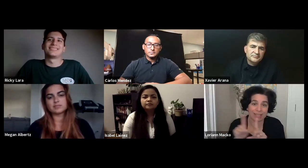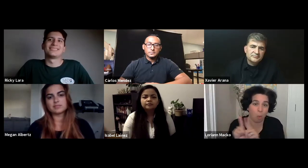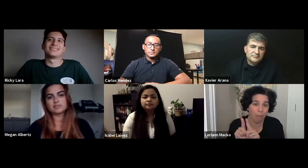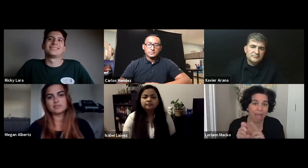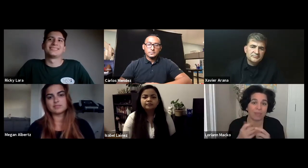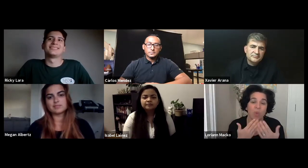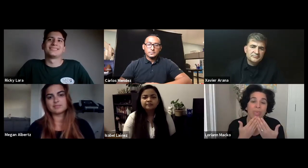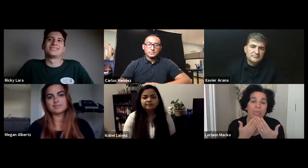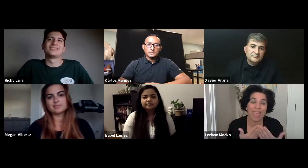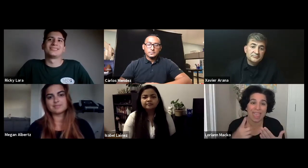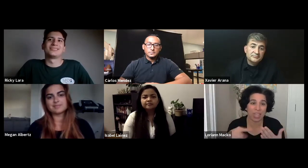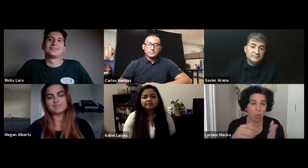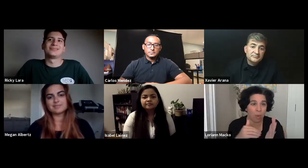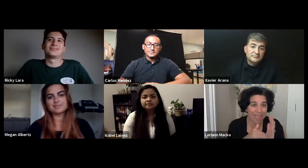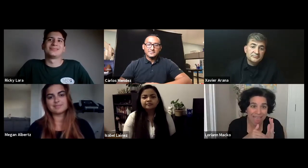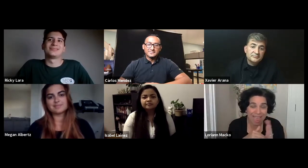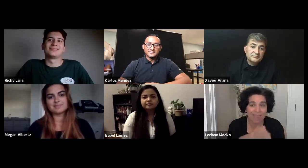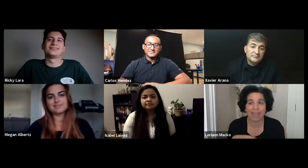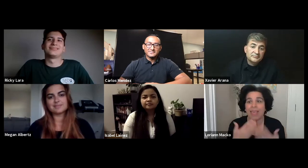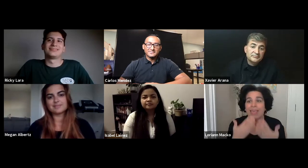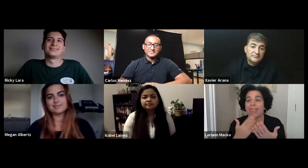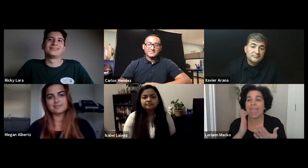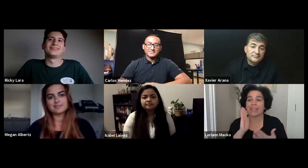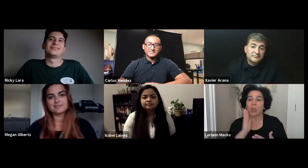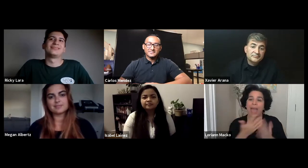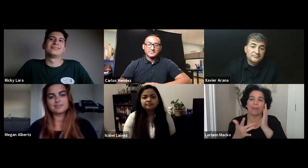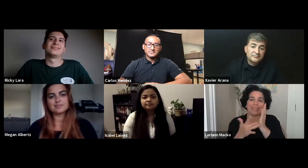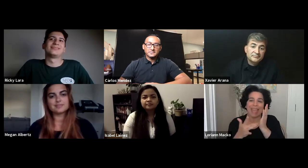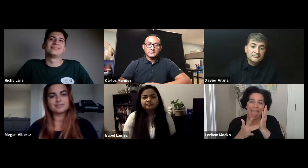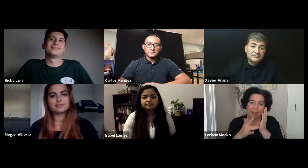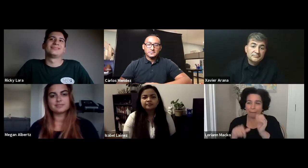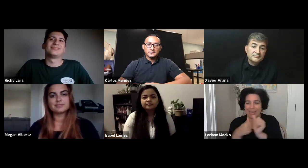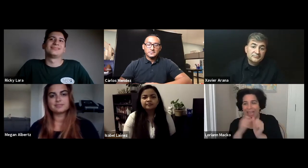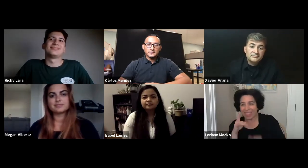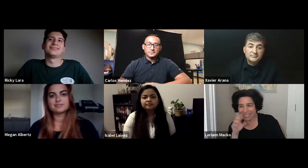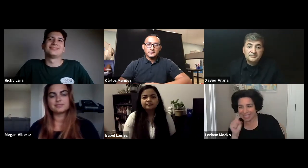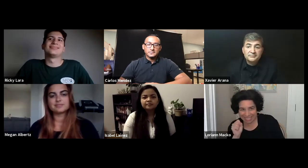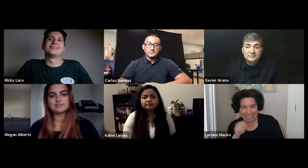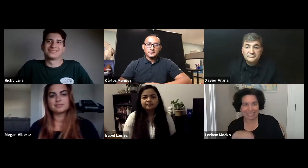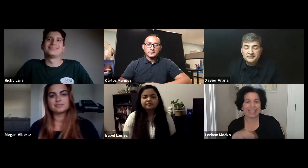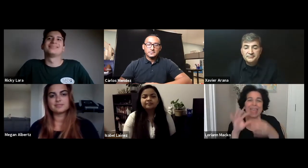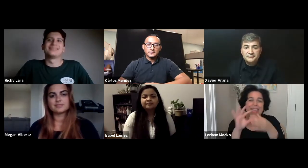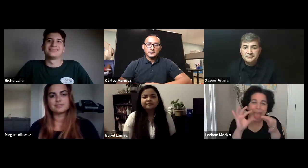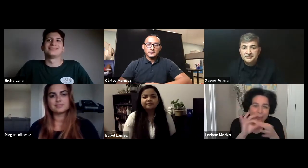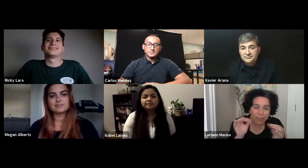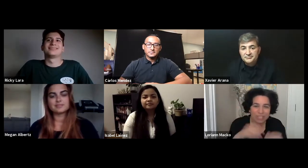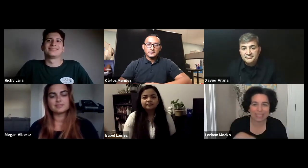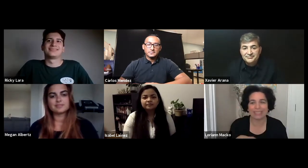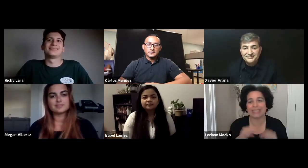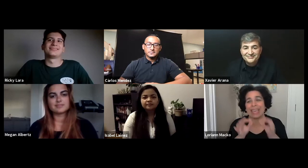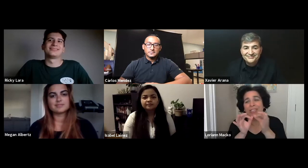Maybe we'll have more meetings to host. Thank you for our tech,